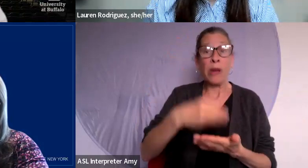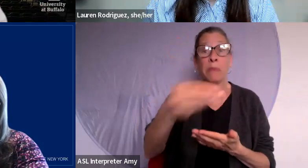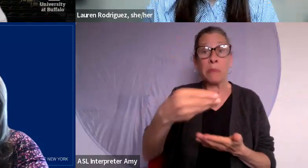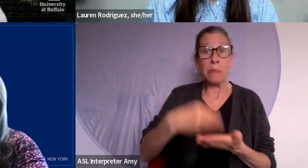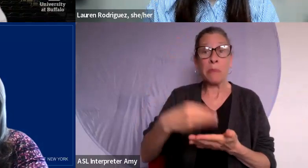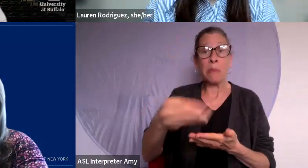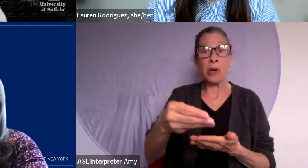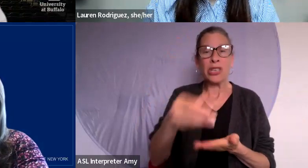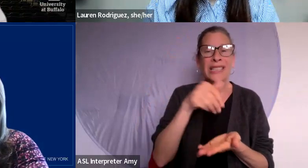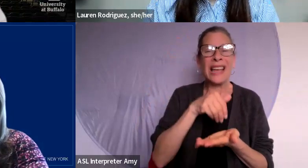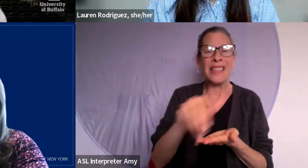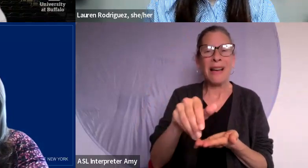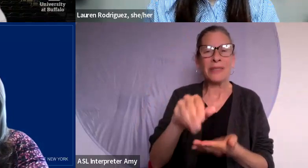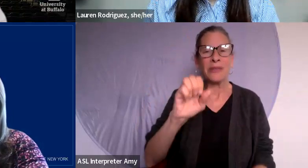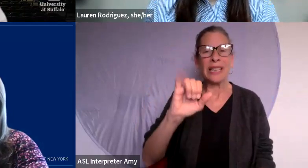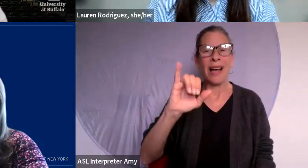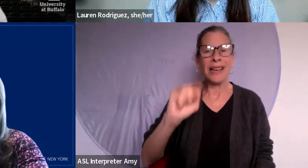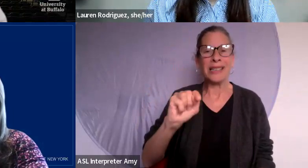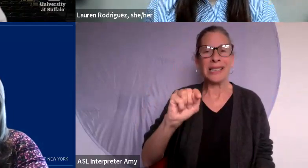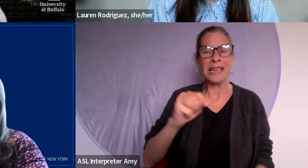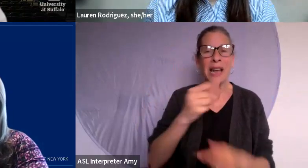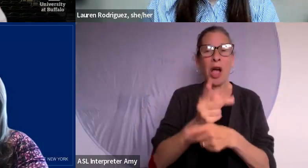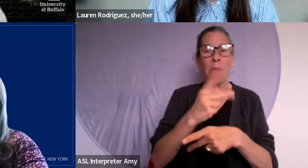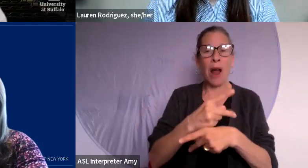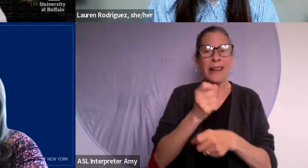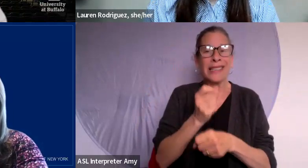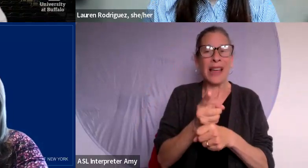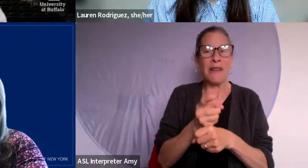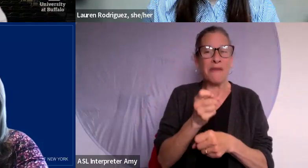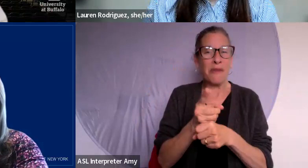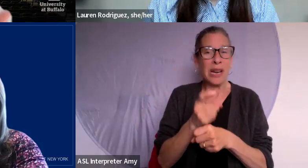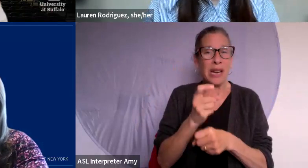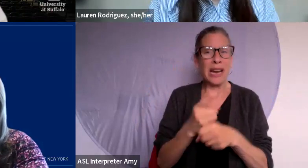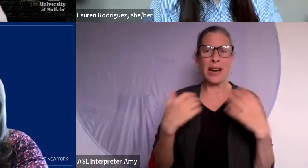of EIT products per year. In fact, we don't really have a